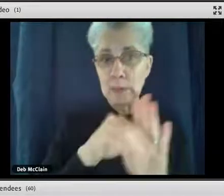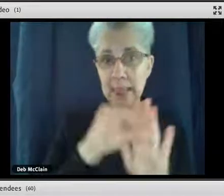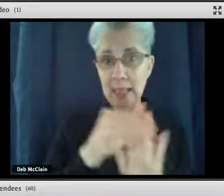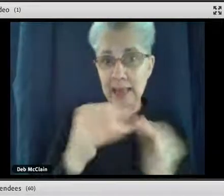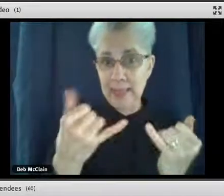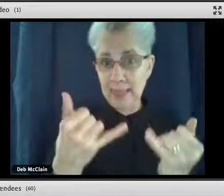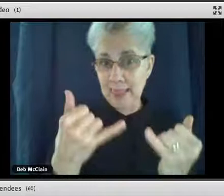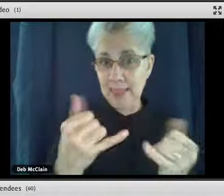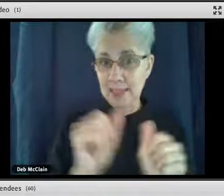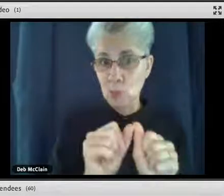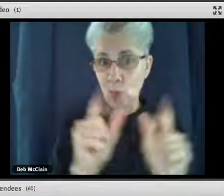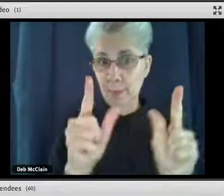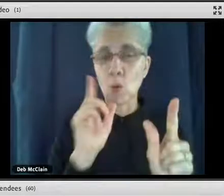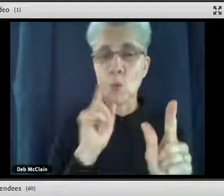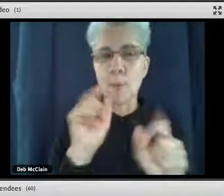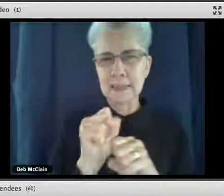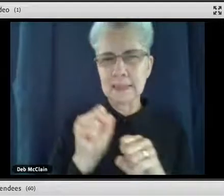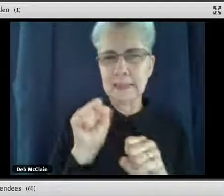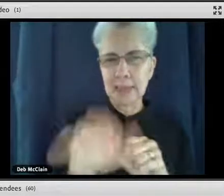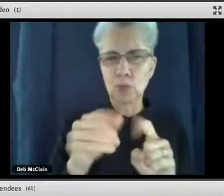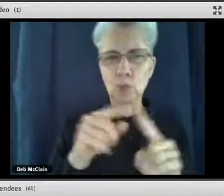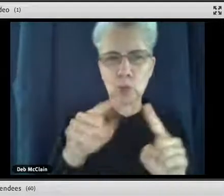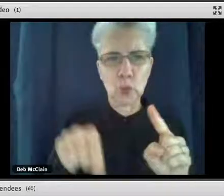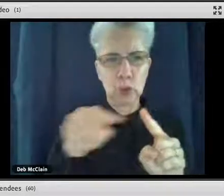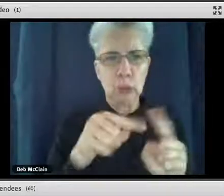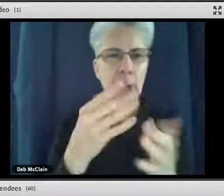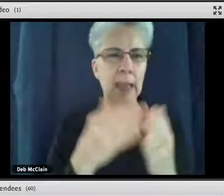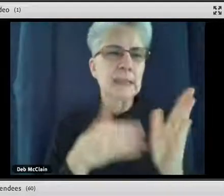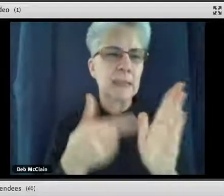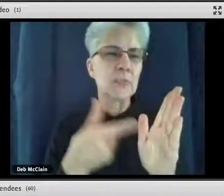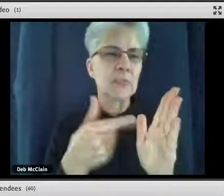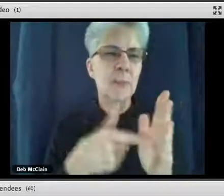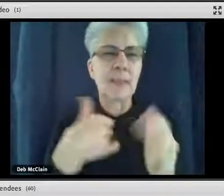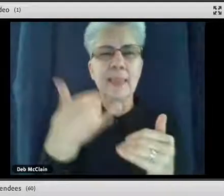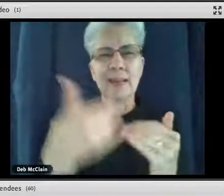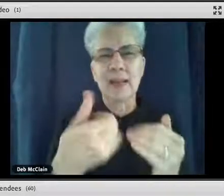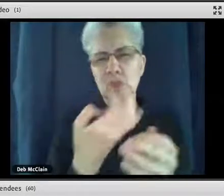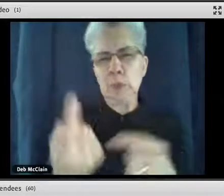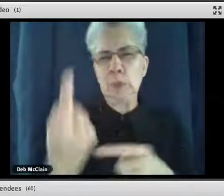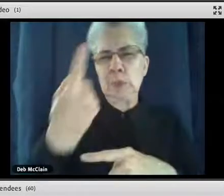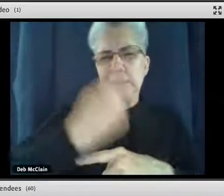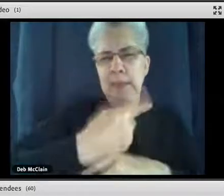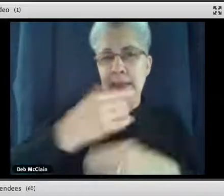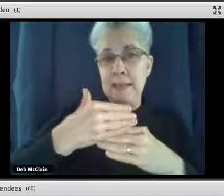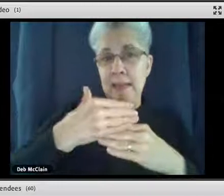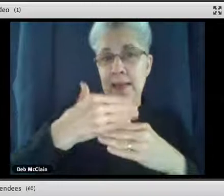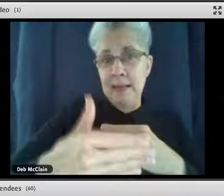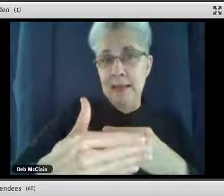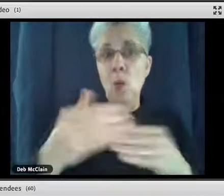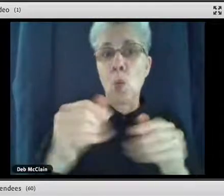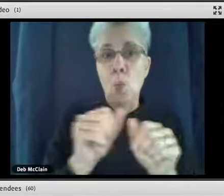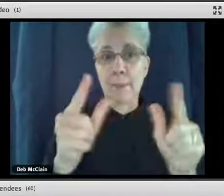These slides will be sent to you at some point, we guess, within the next few days after the webinar as well.